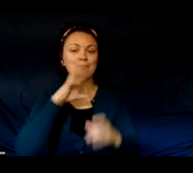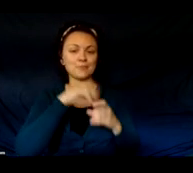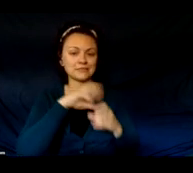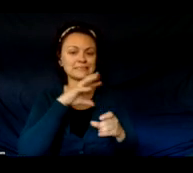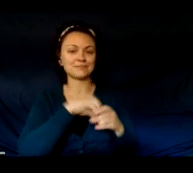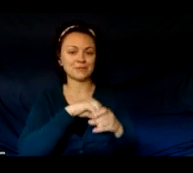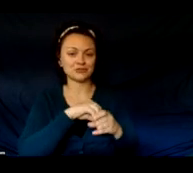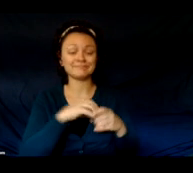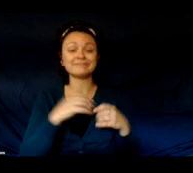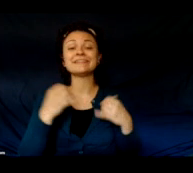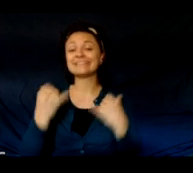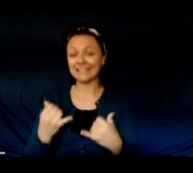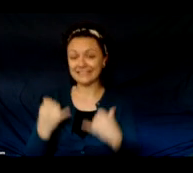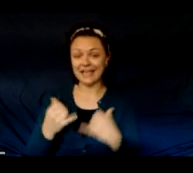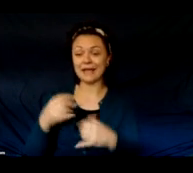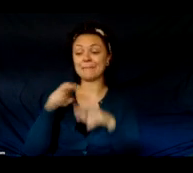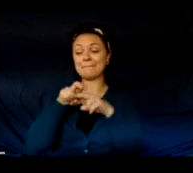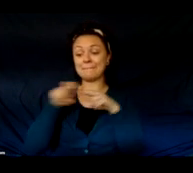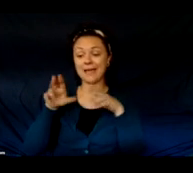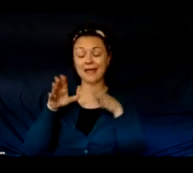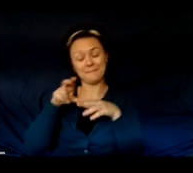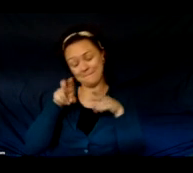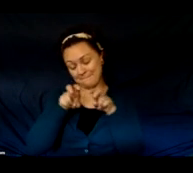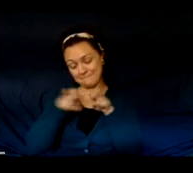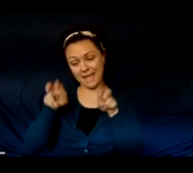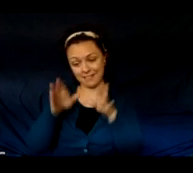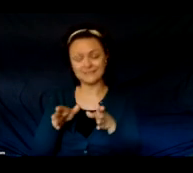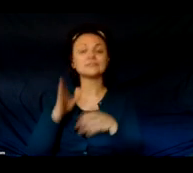today will receive an honorarium as well.